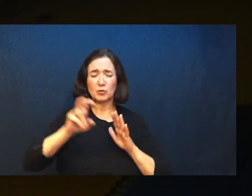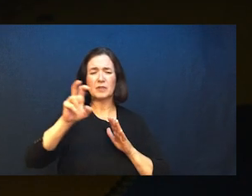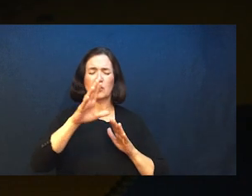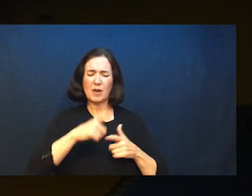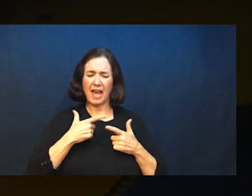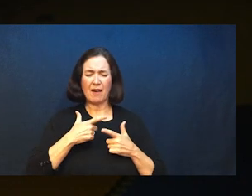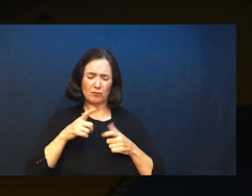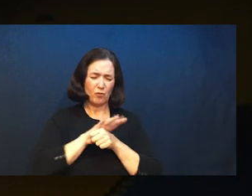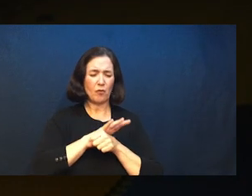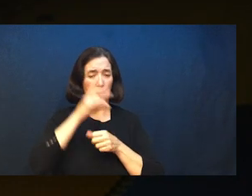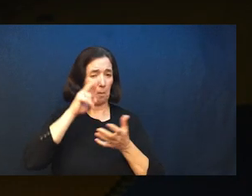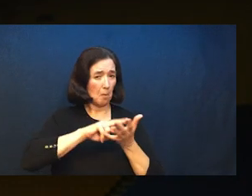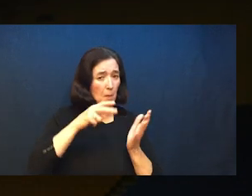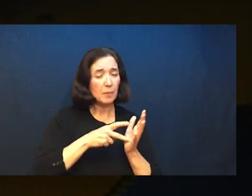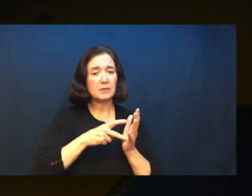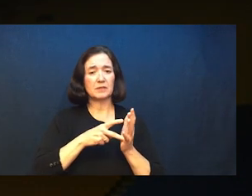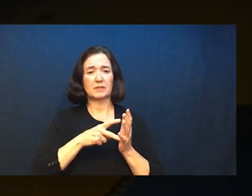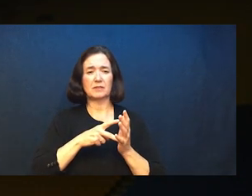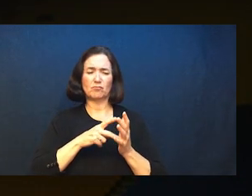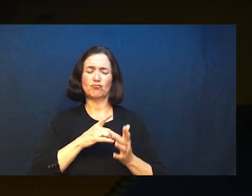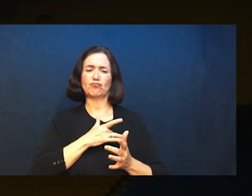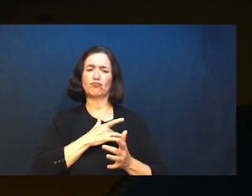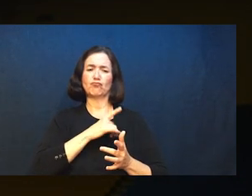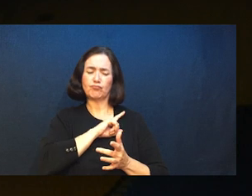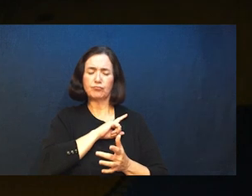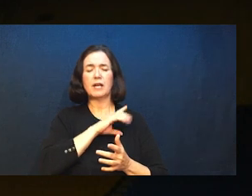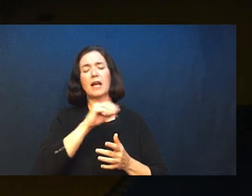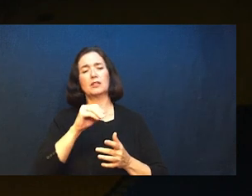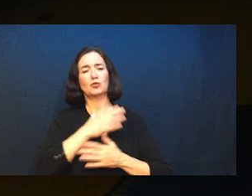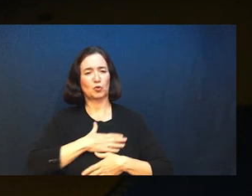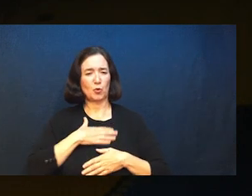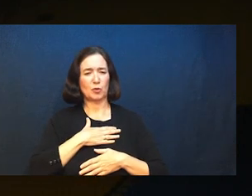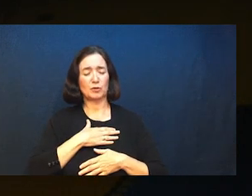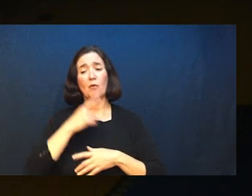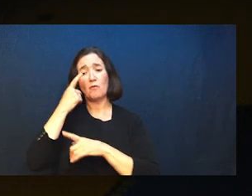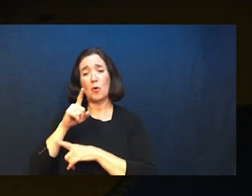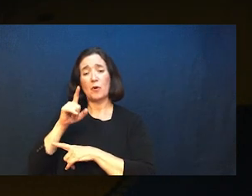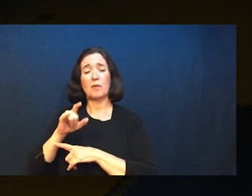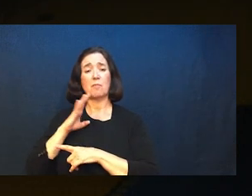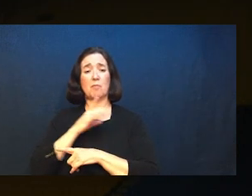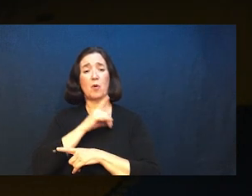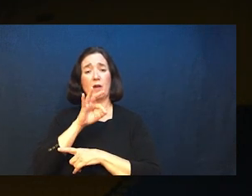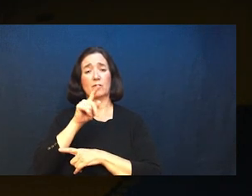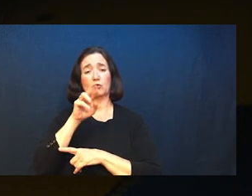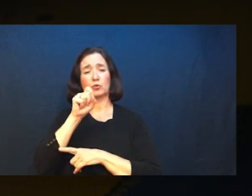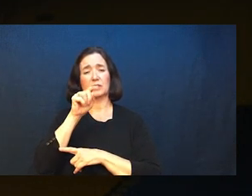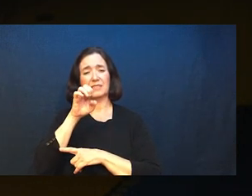a life well lived with purpose, conviction, and joy. On behalf of our Board of Trustees, I offer my sincere congratulations